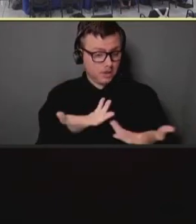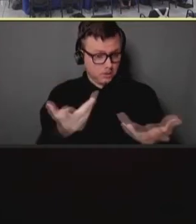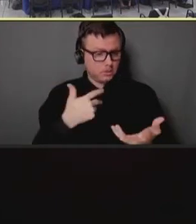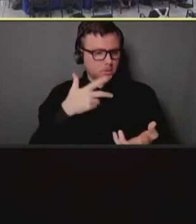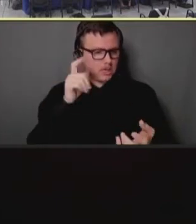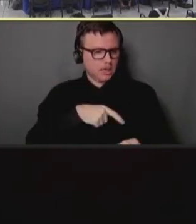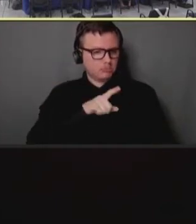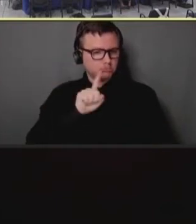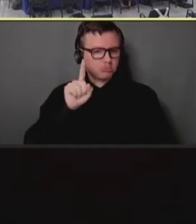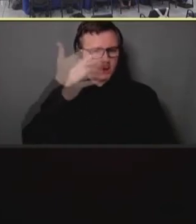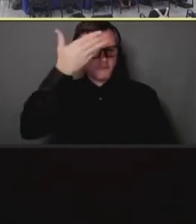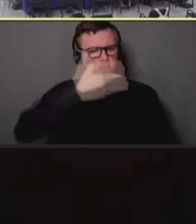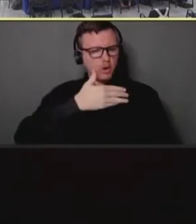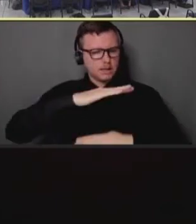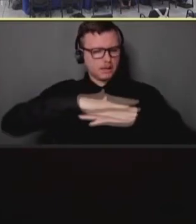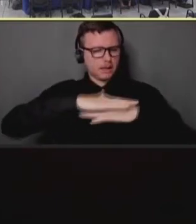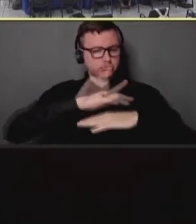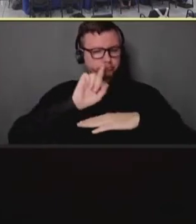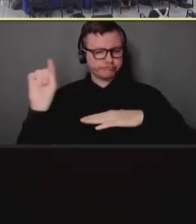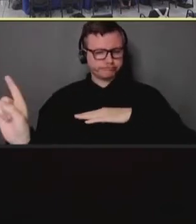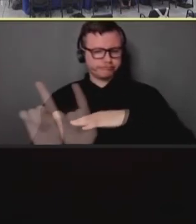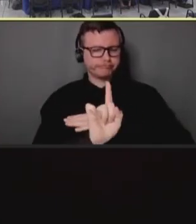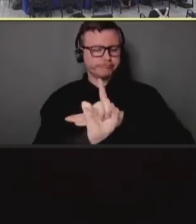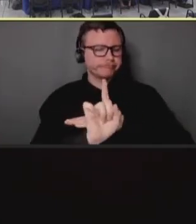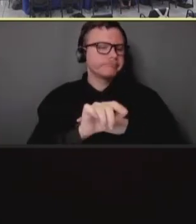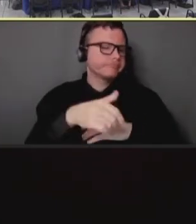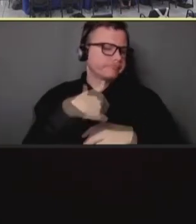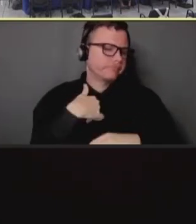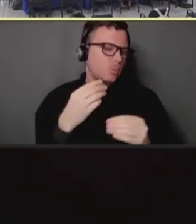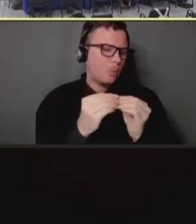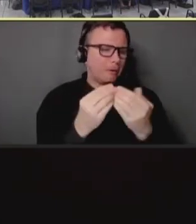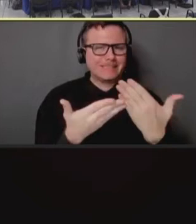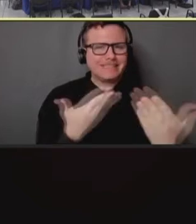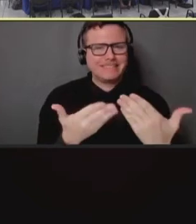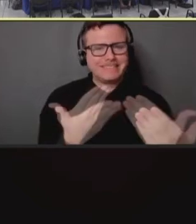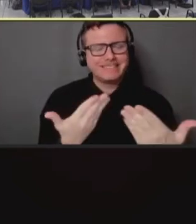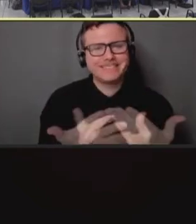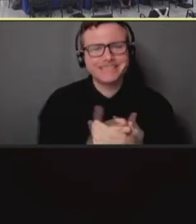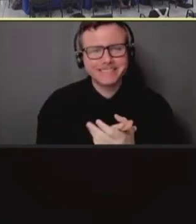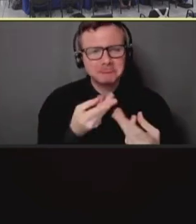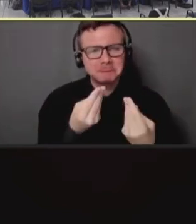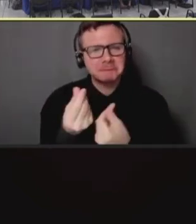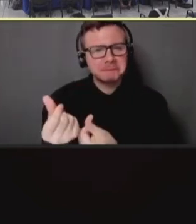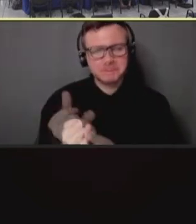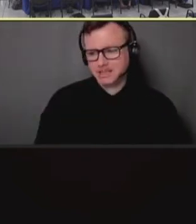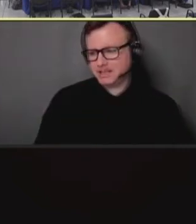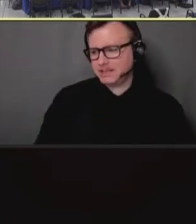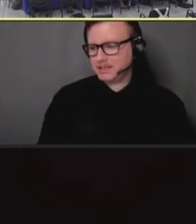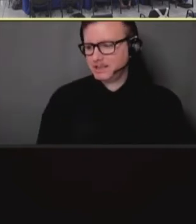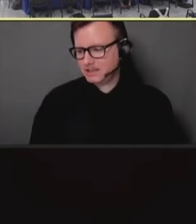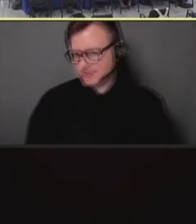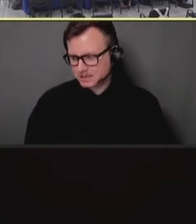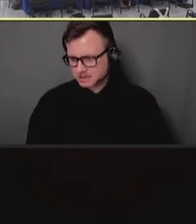it will make our changeover a bit easier.